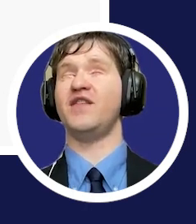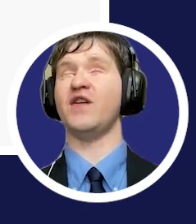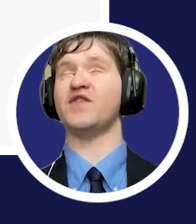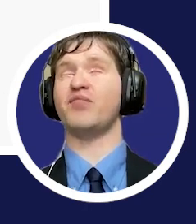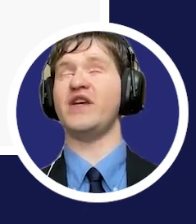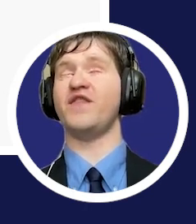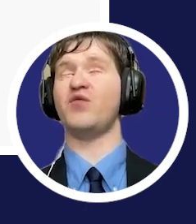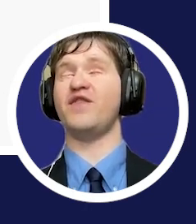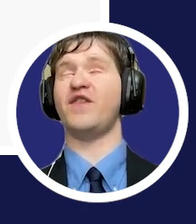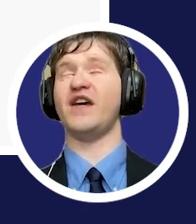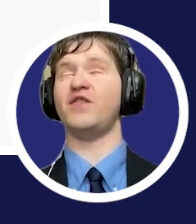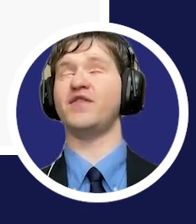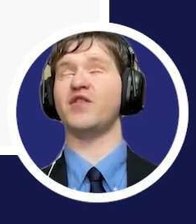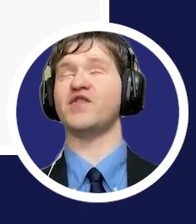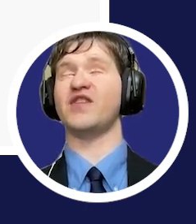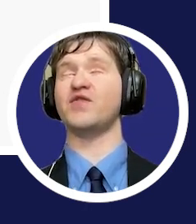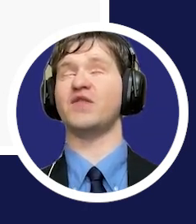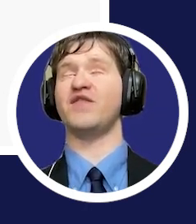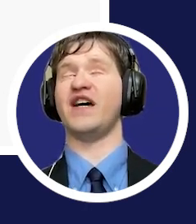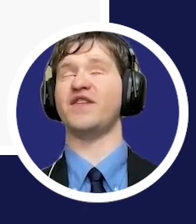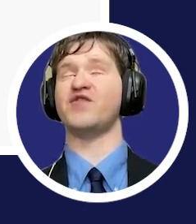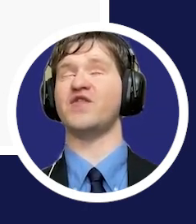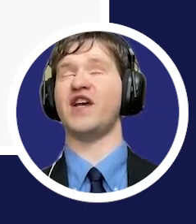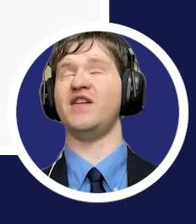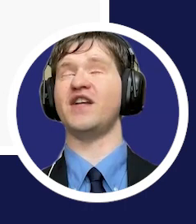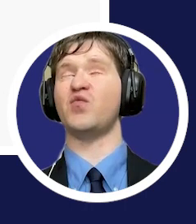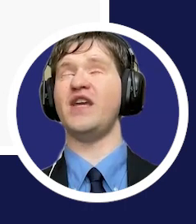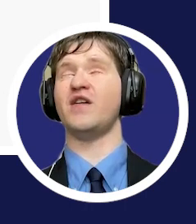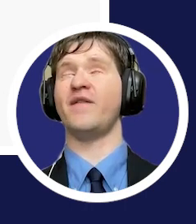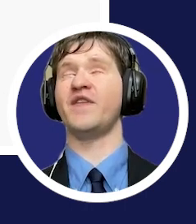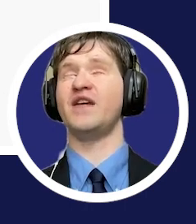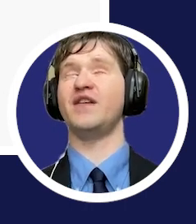There is a brief that will be filed or it is scheduled to be filed, I should say, next week.